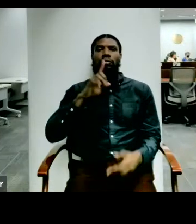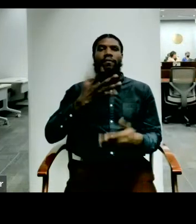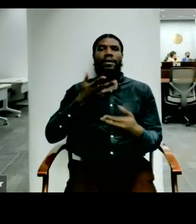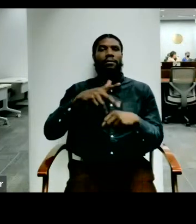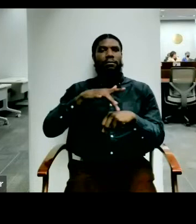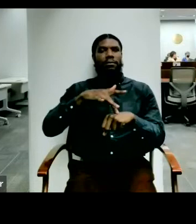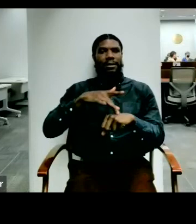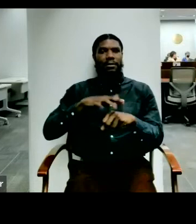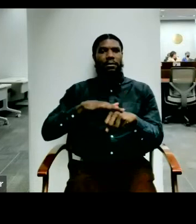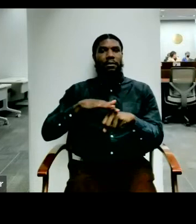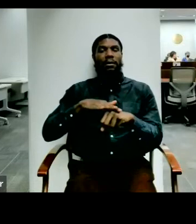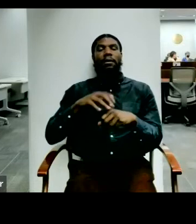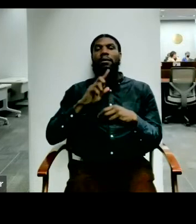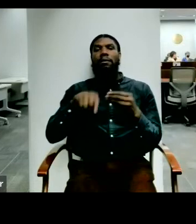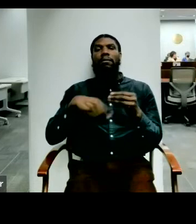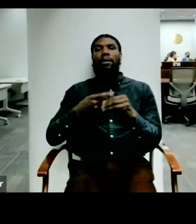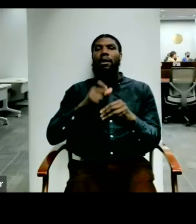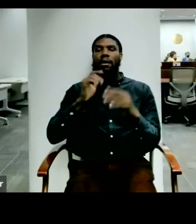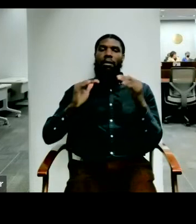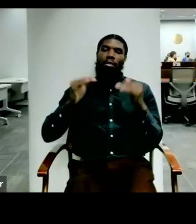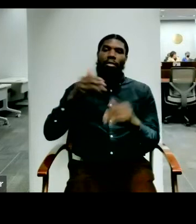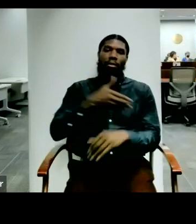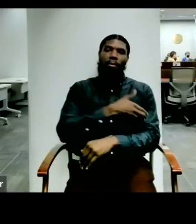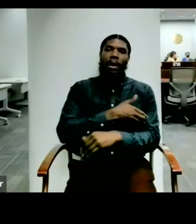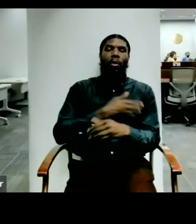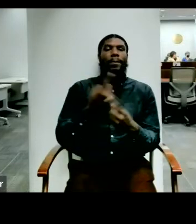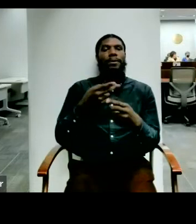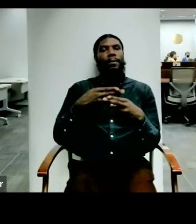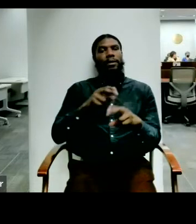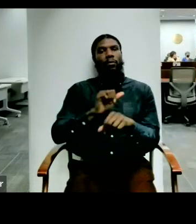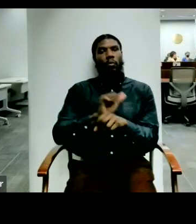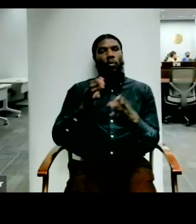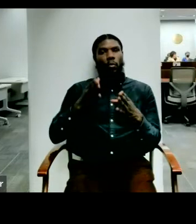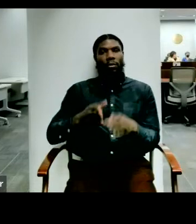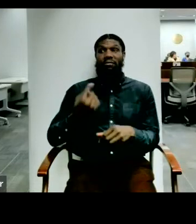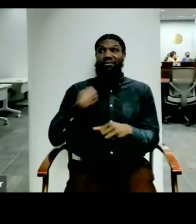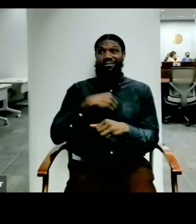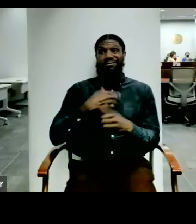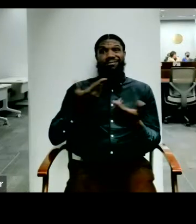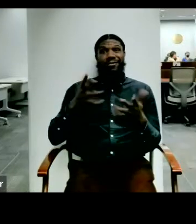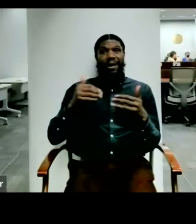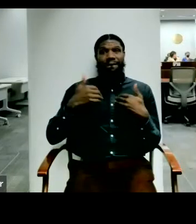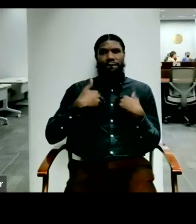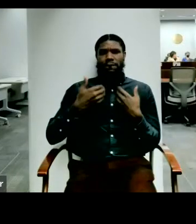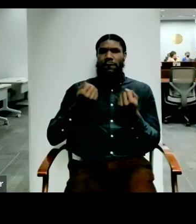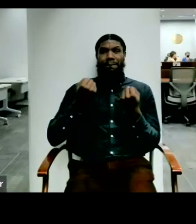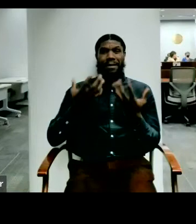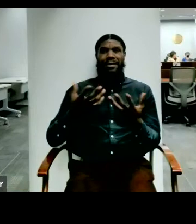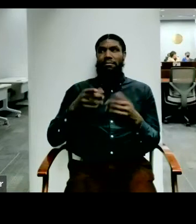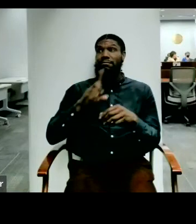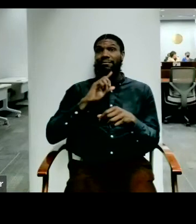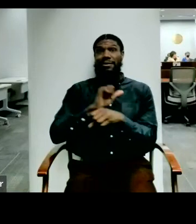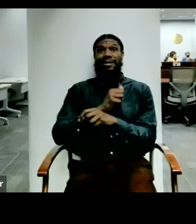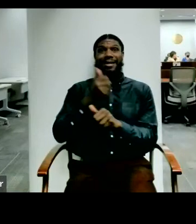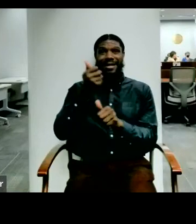temp, temp worker rather. We have had a number of actually at every one of these sessions we